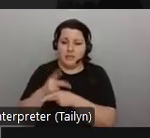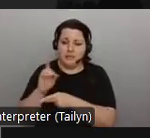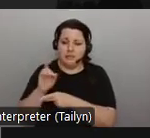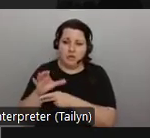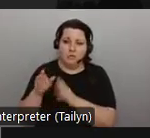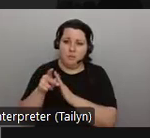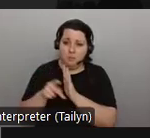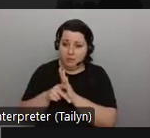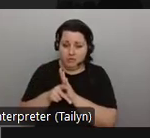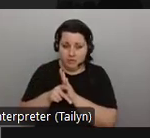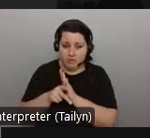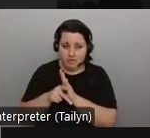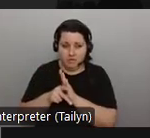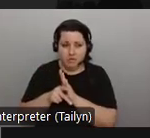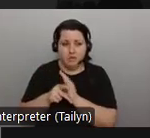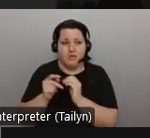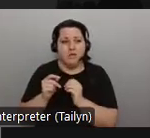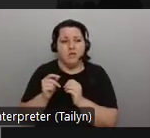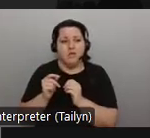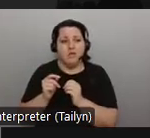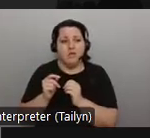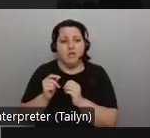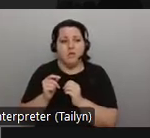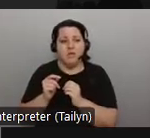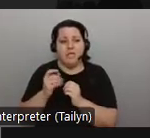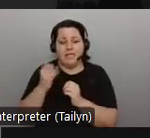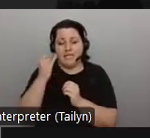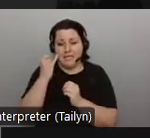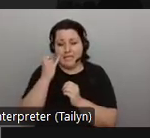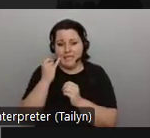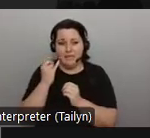we click that, we also want to make sure we maintain